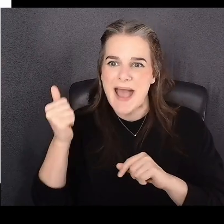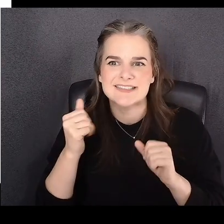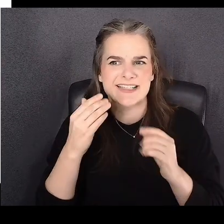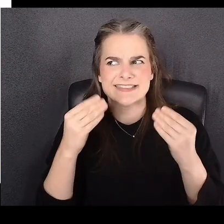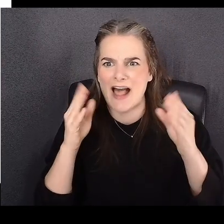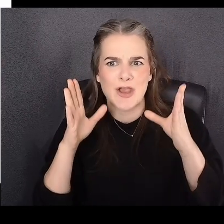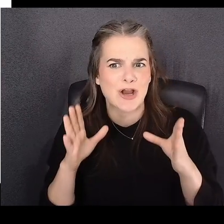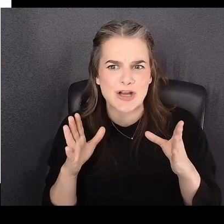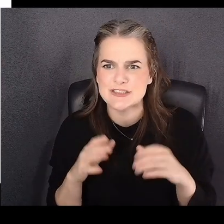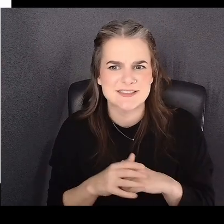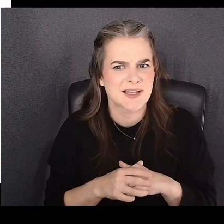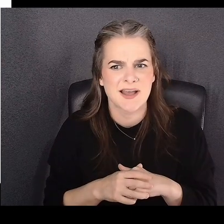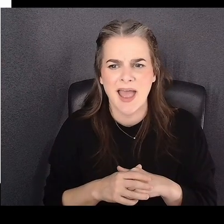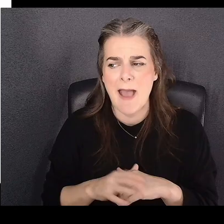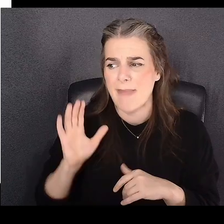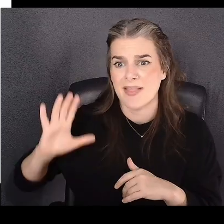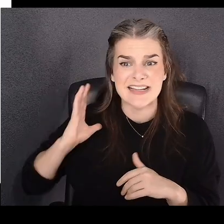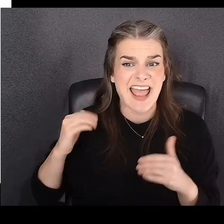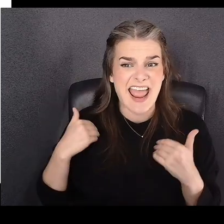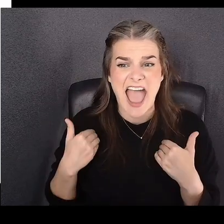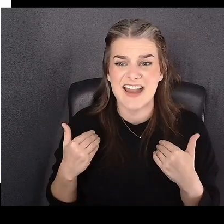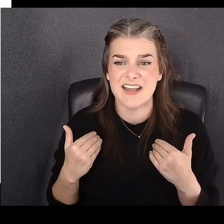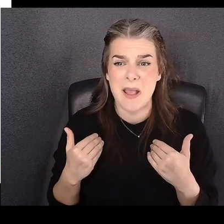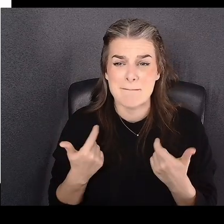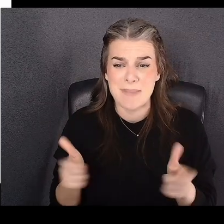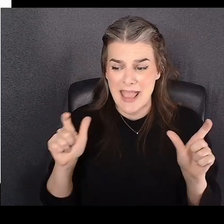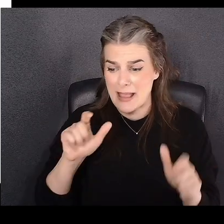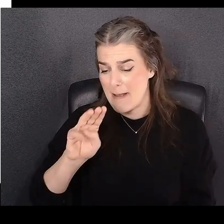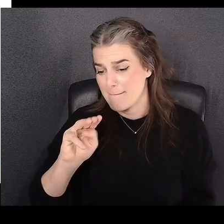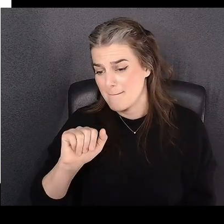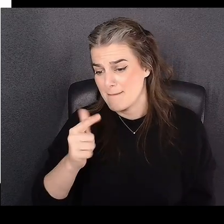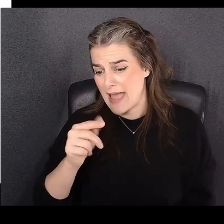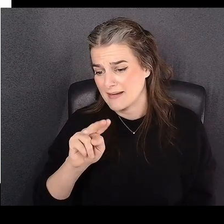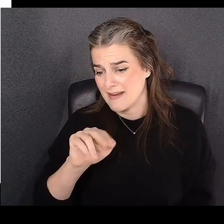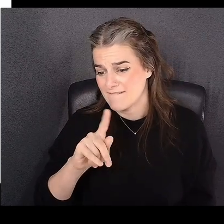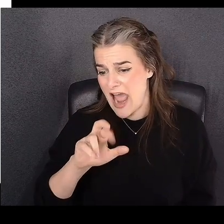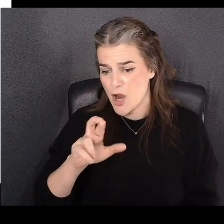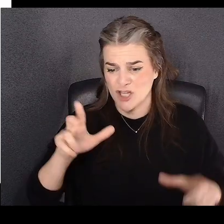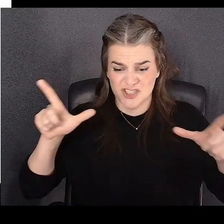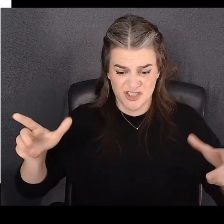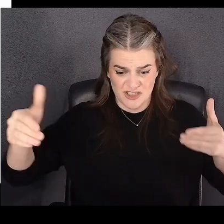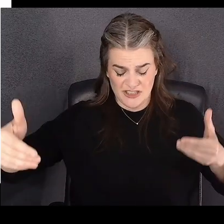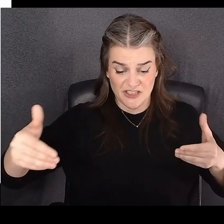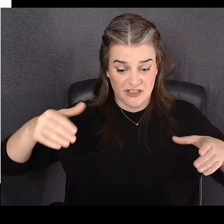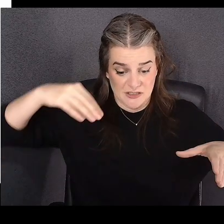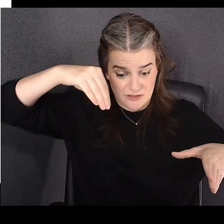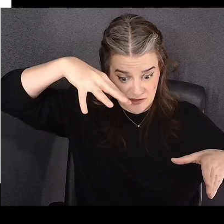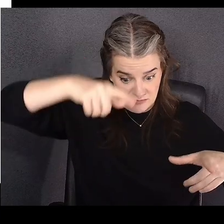had to lug around a big magnifier, or we had a big device that would mechanically catch